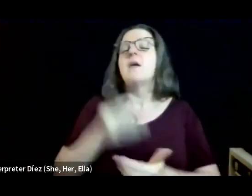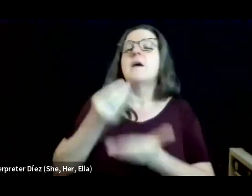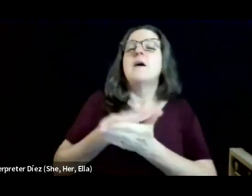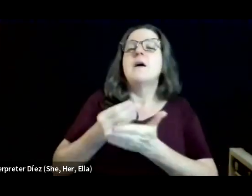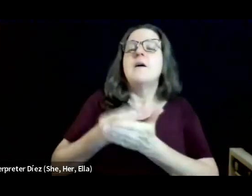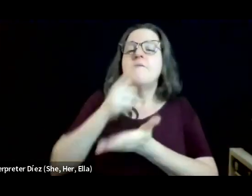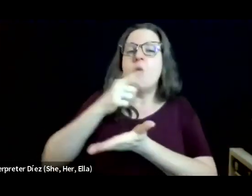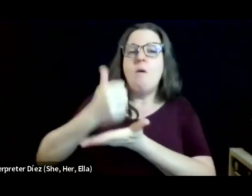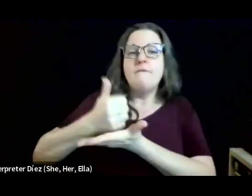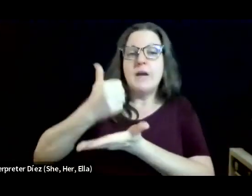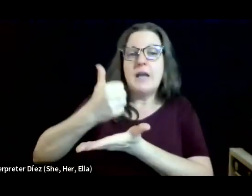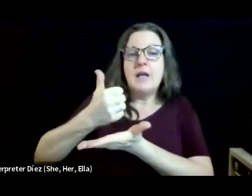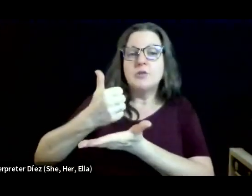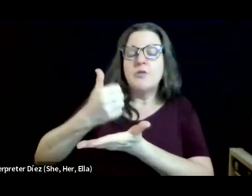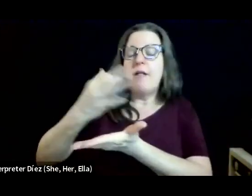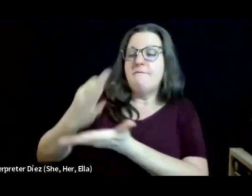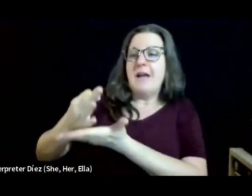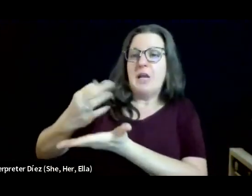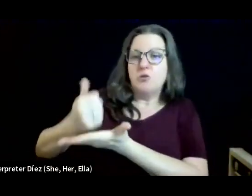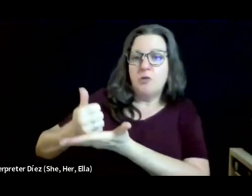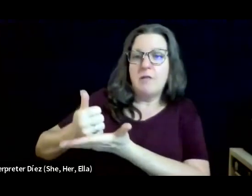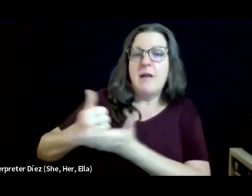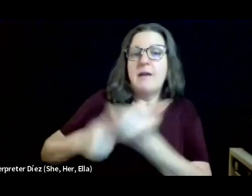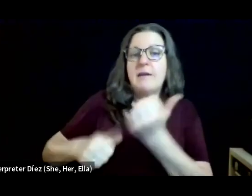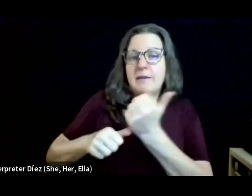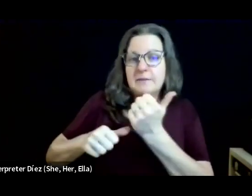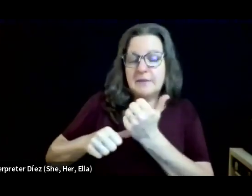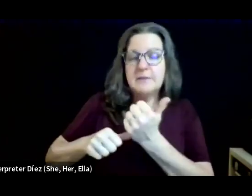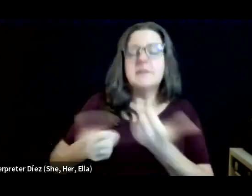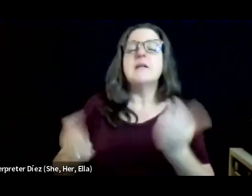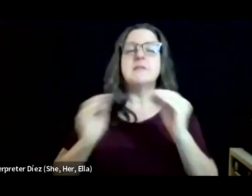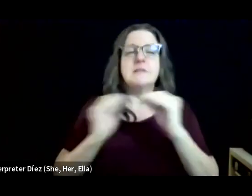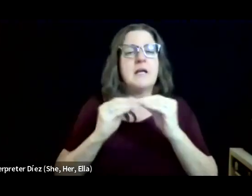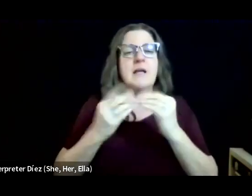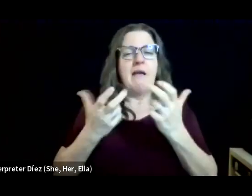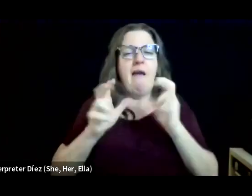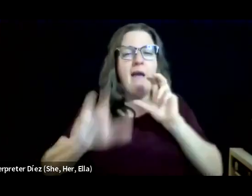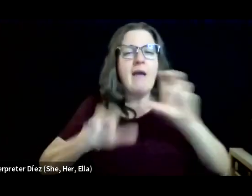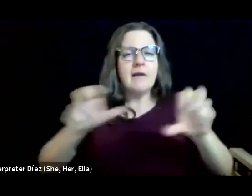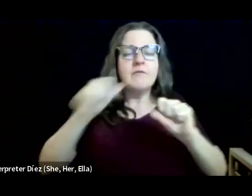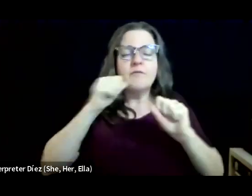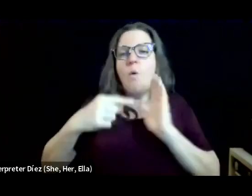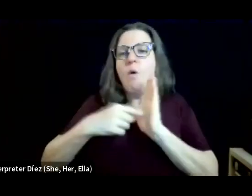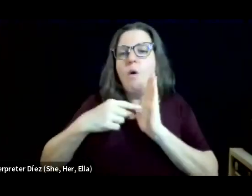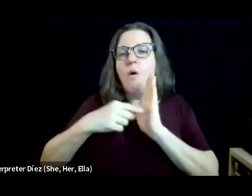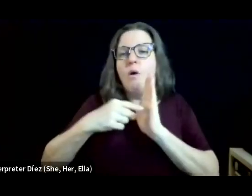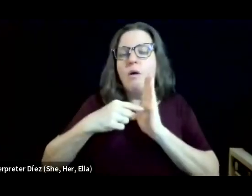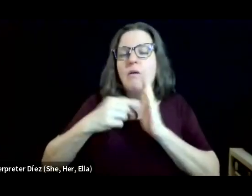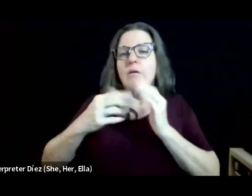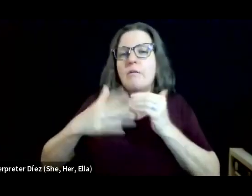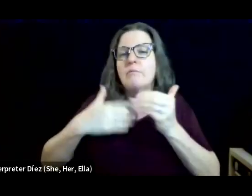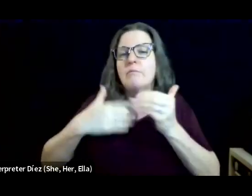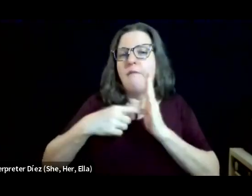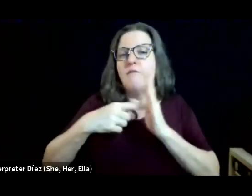and then some more investment in affordable housing, which I know this District is-is looking to move forward on.